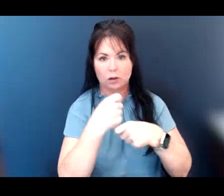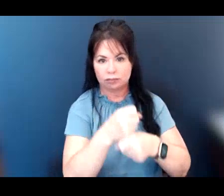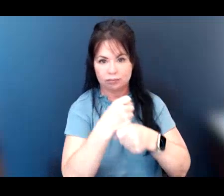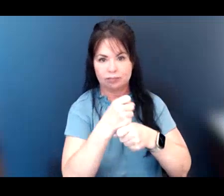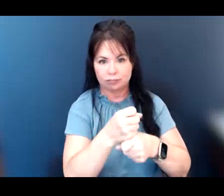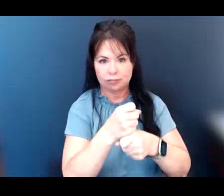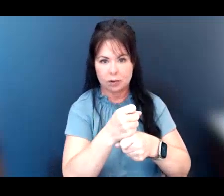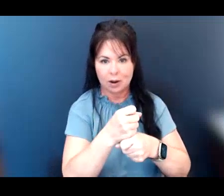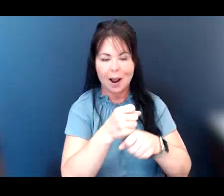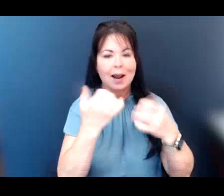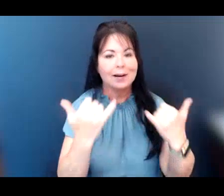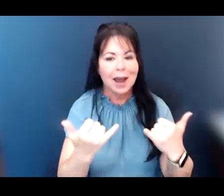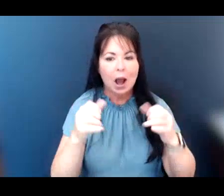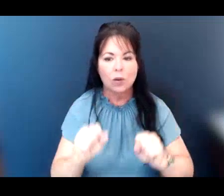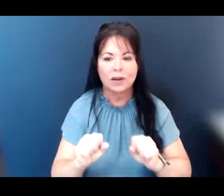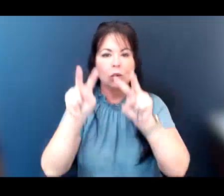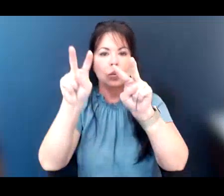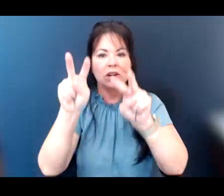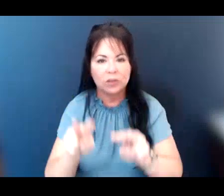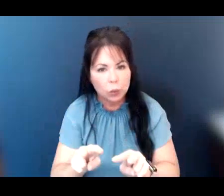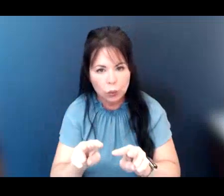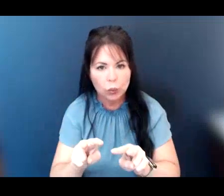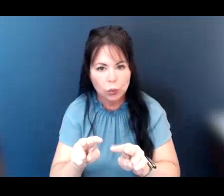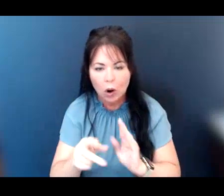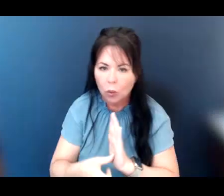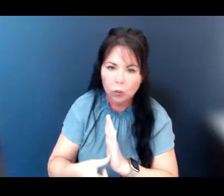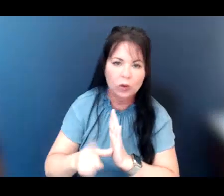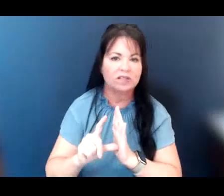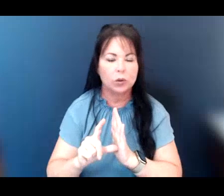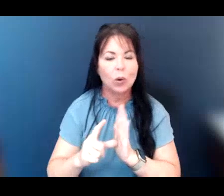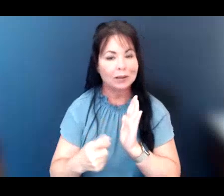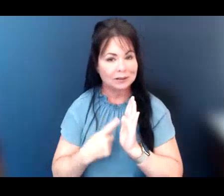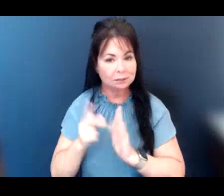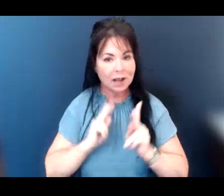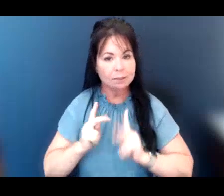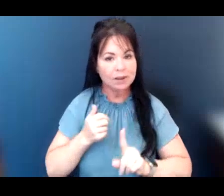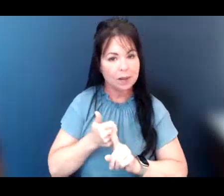So sometimes for some people with disabilities, it's really easy to look at something and modify it.